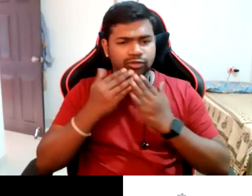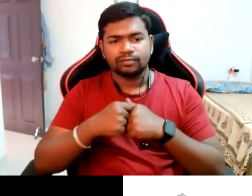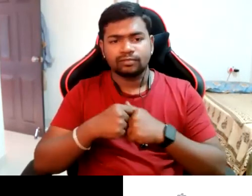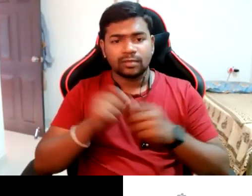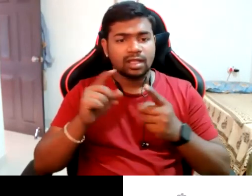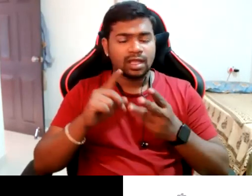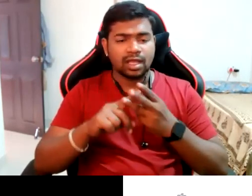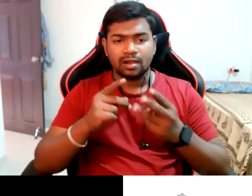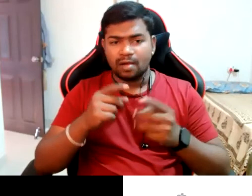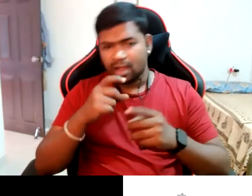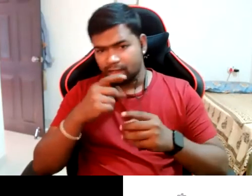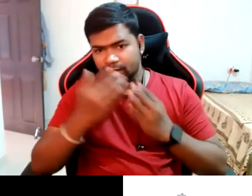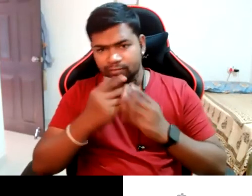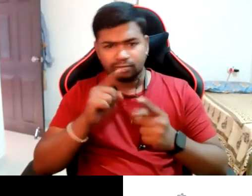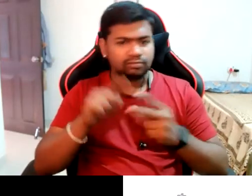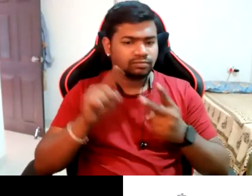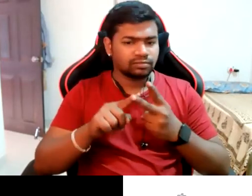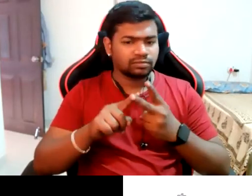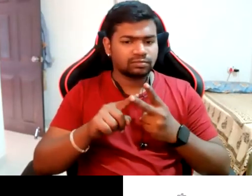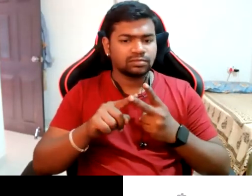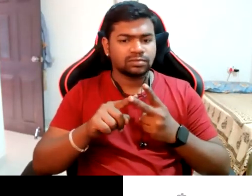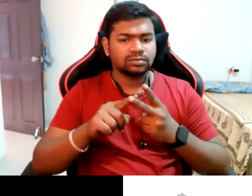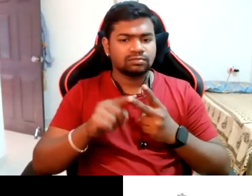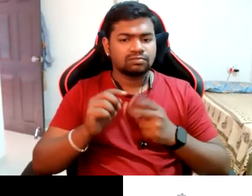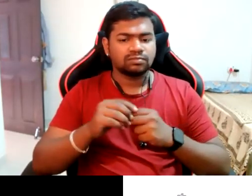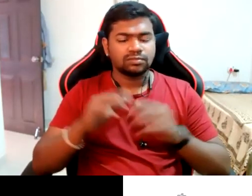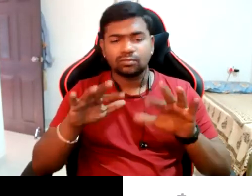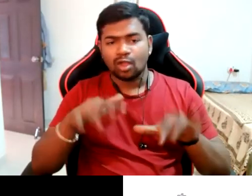More around the pedagogy and more around how a person